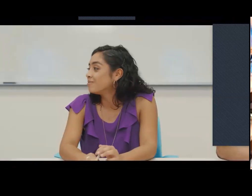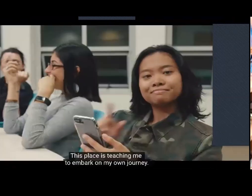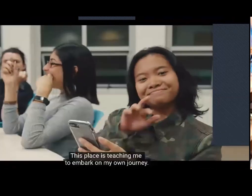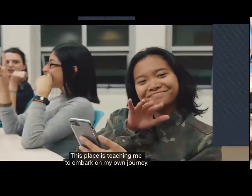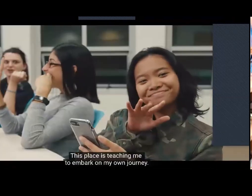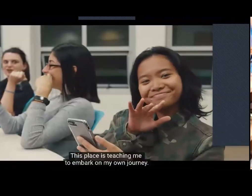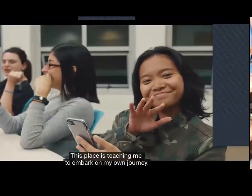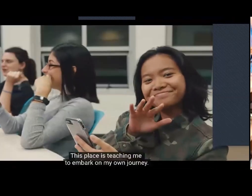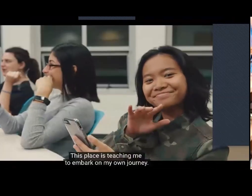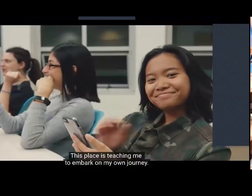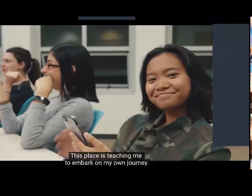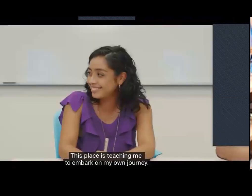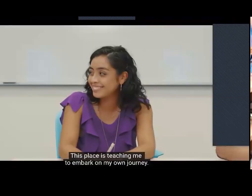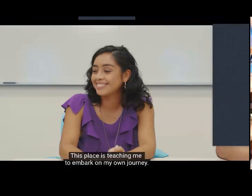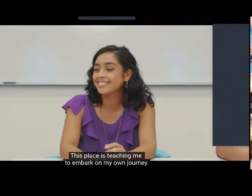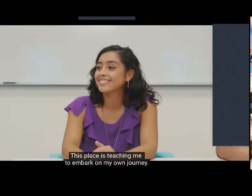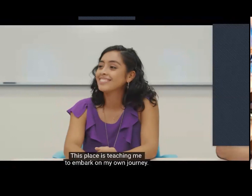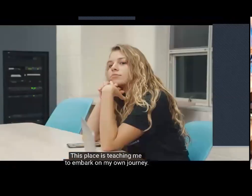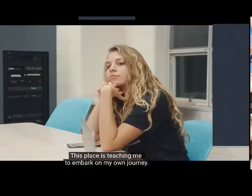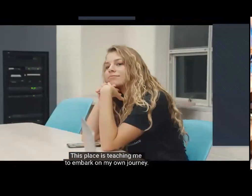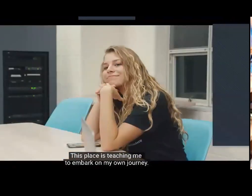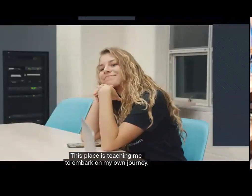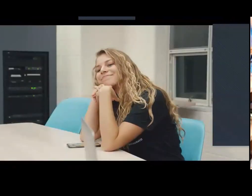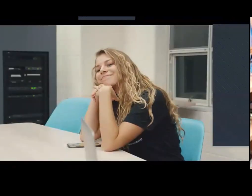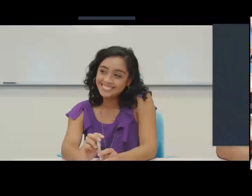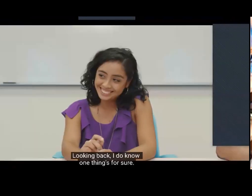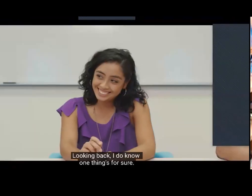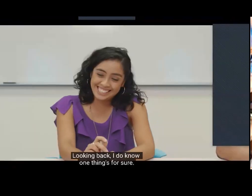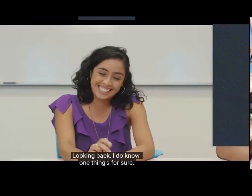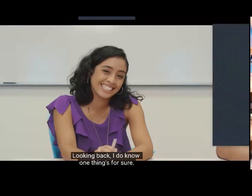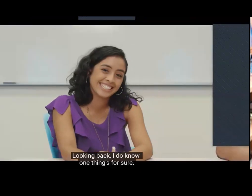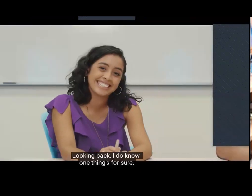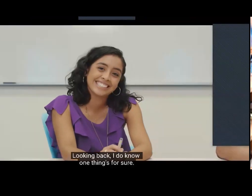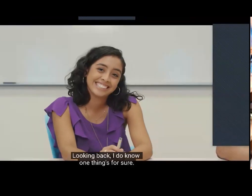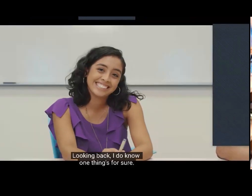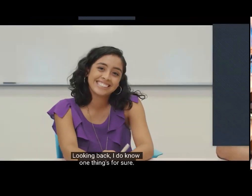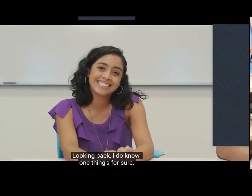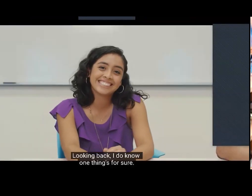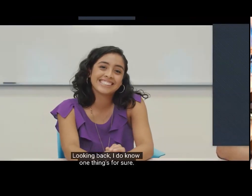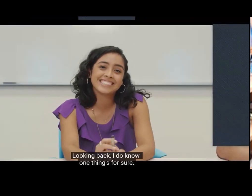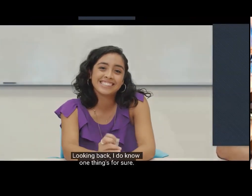place is teaching me to embark on my own journey. Looking back, I do know one thing for sure.